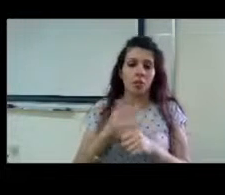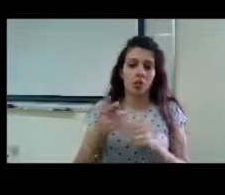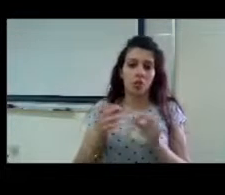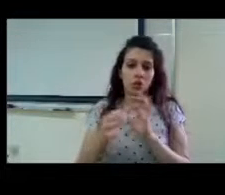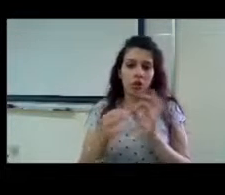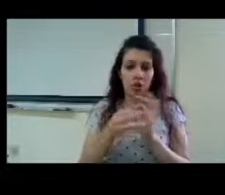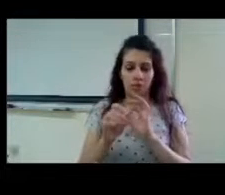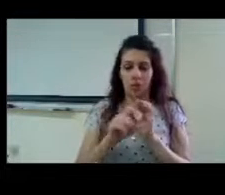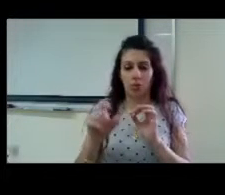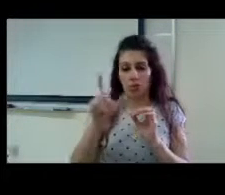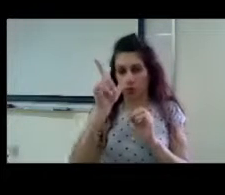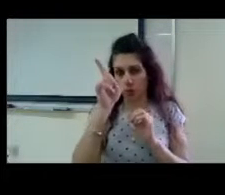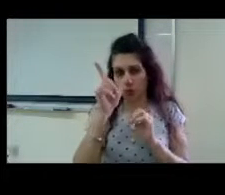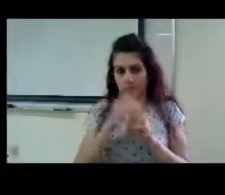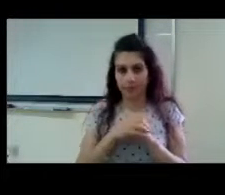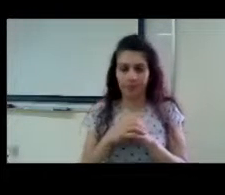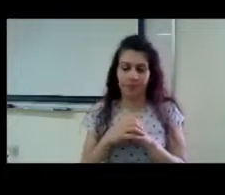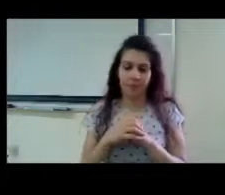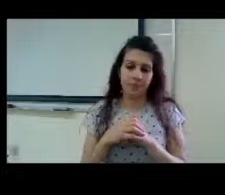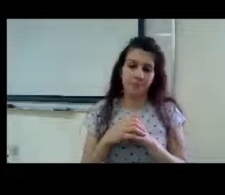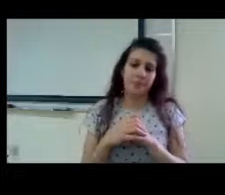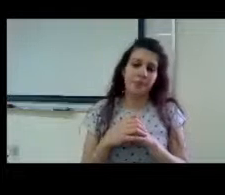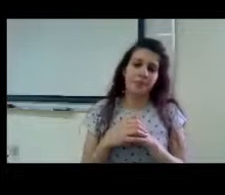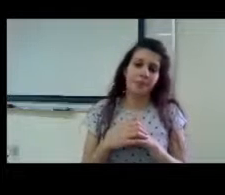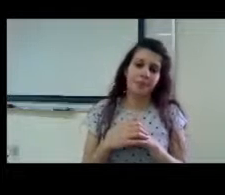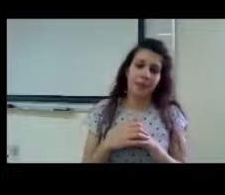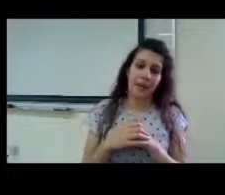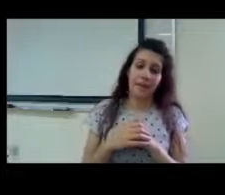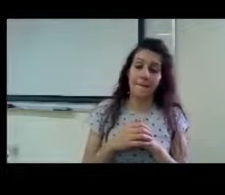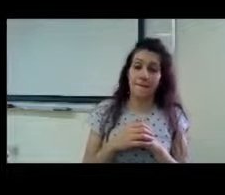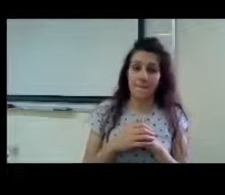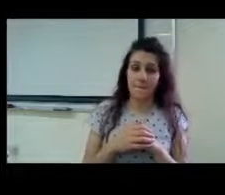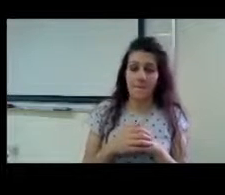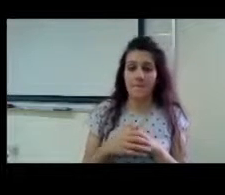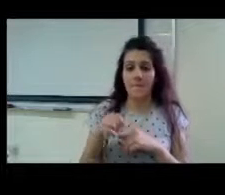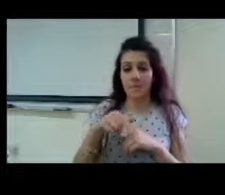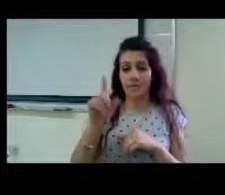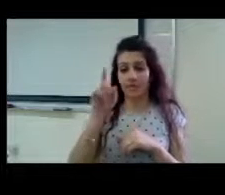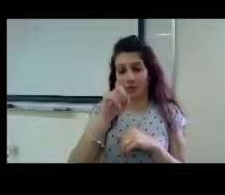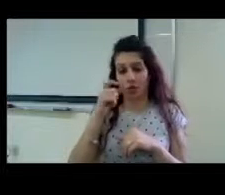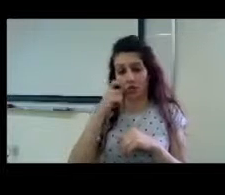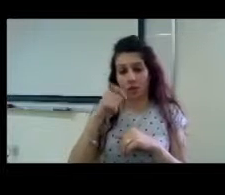maintains its commitment to support refugees and also the host governments